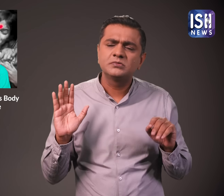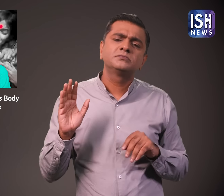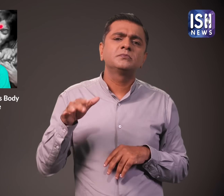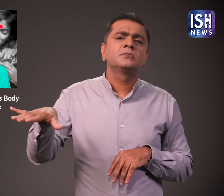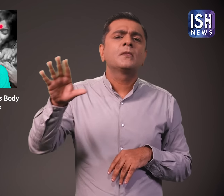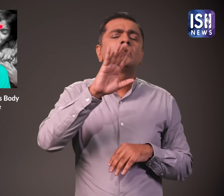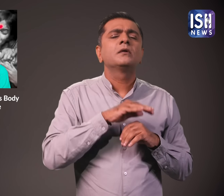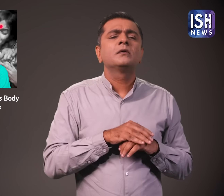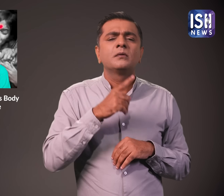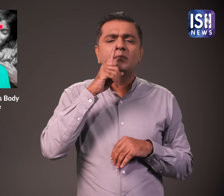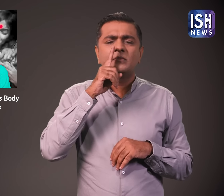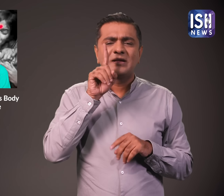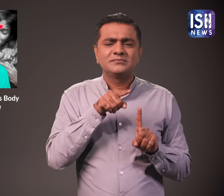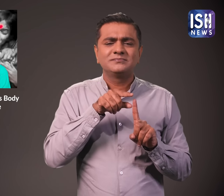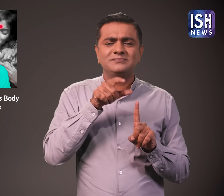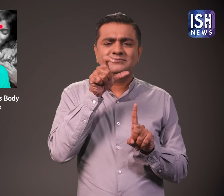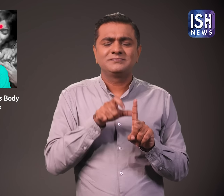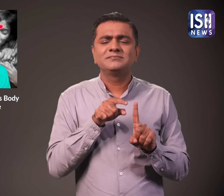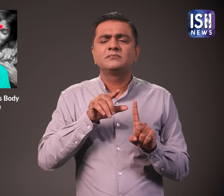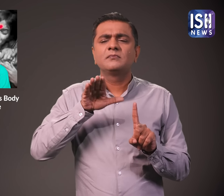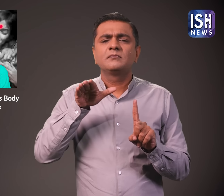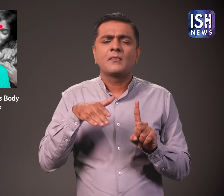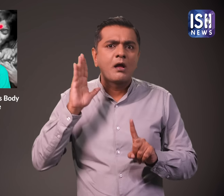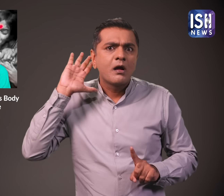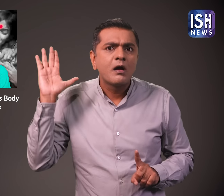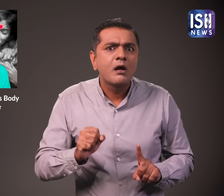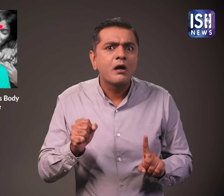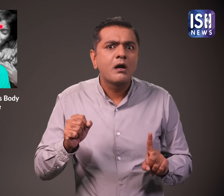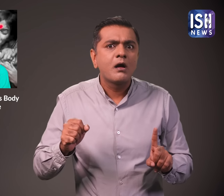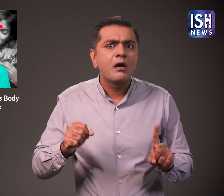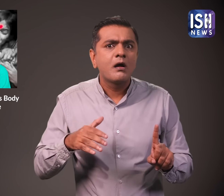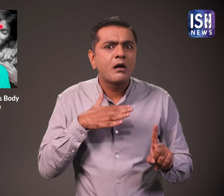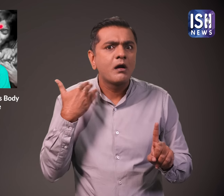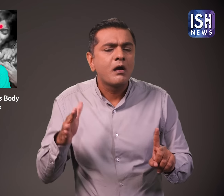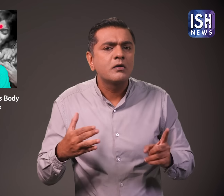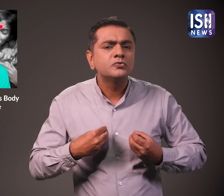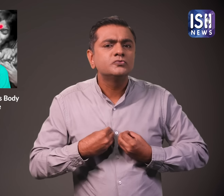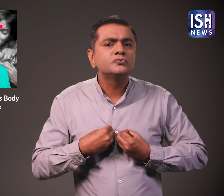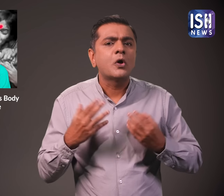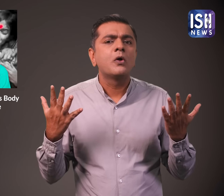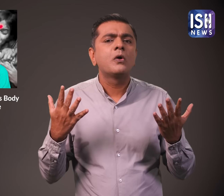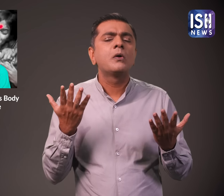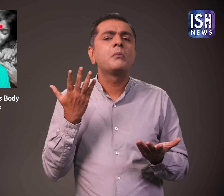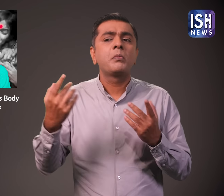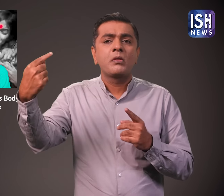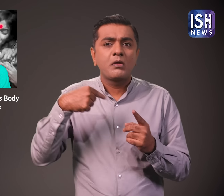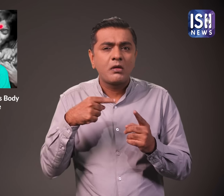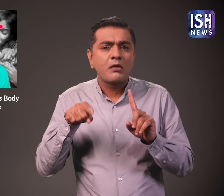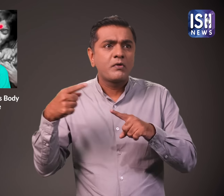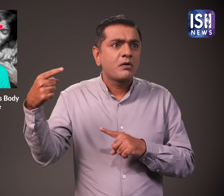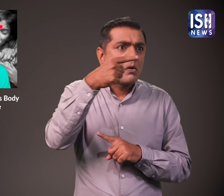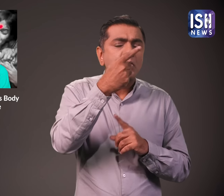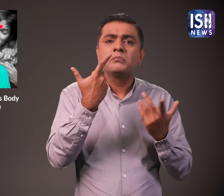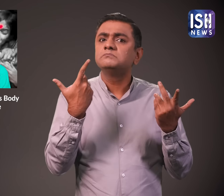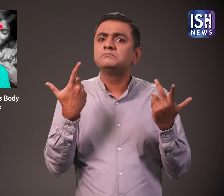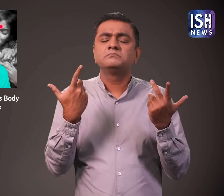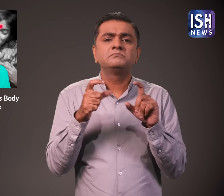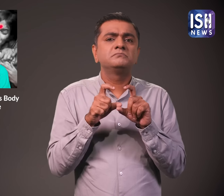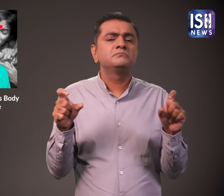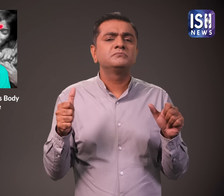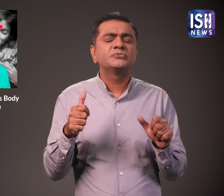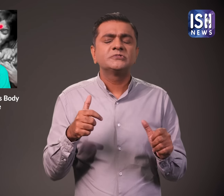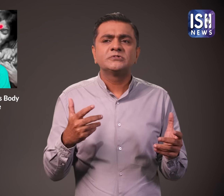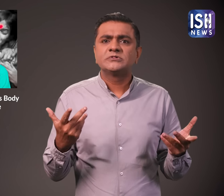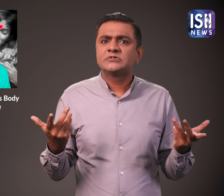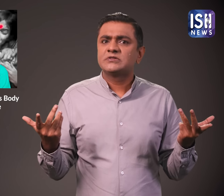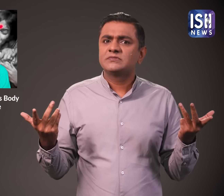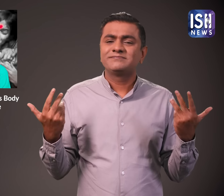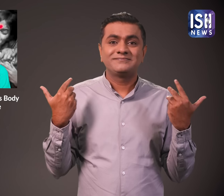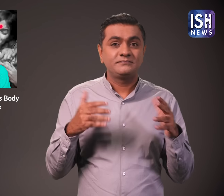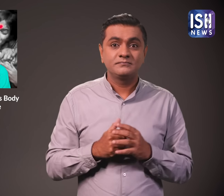So they left the place. Later, their family was shocked to learn that Saksham had been killed.